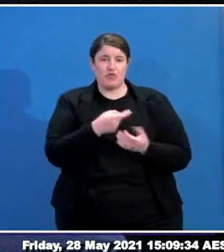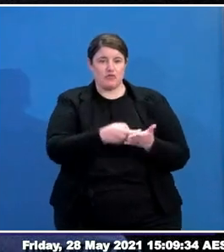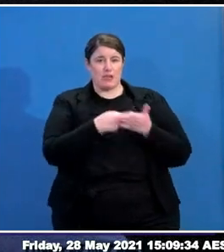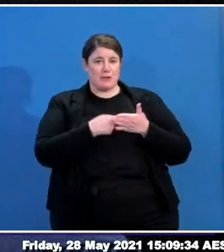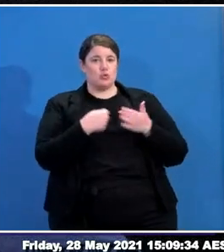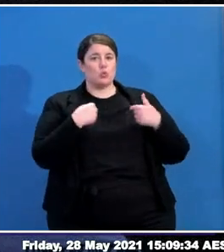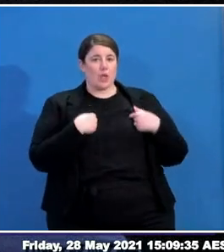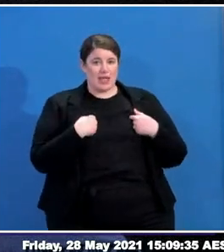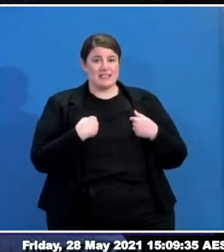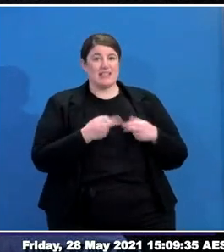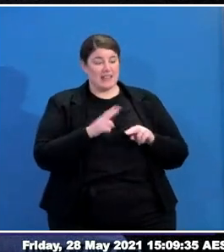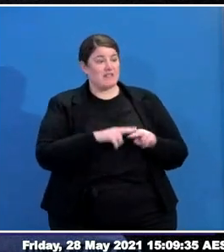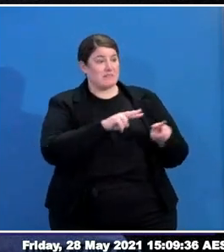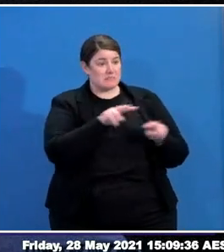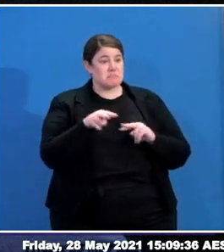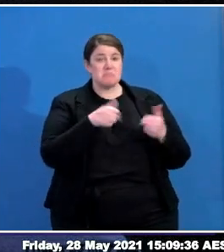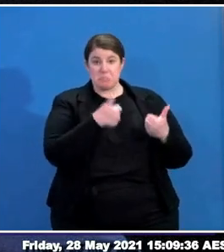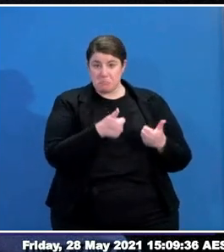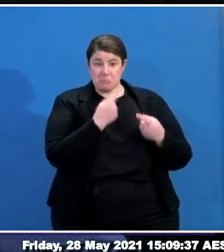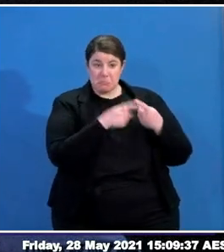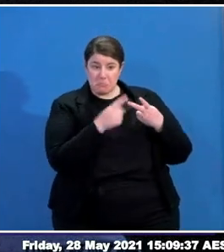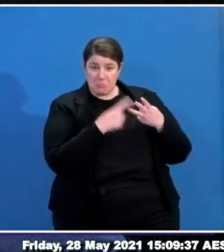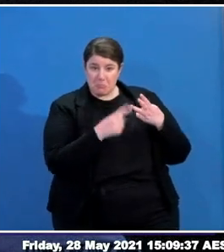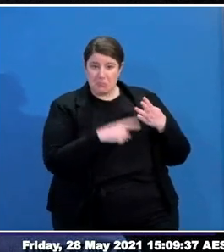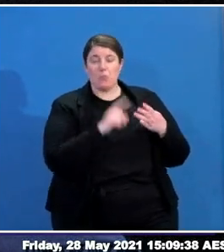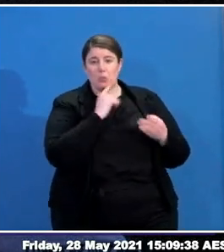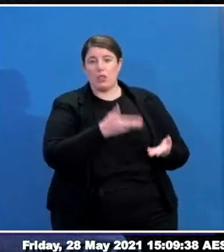when they are satisfied, based on what they have observed through the process